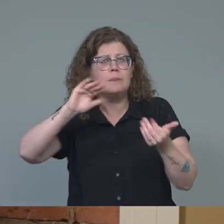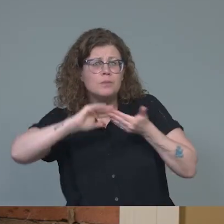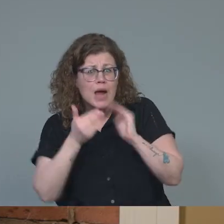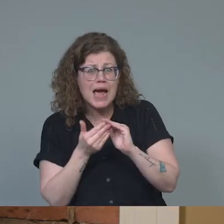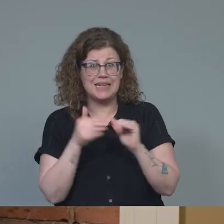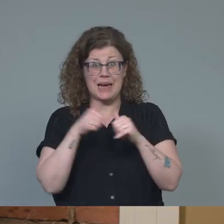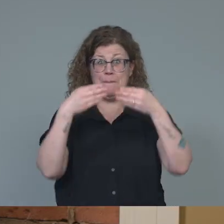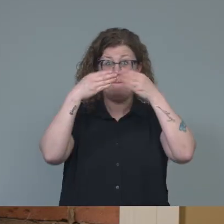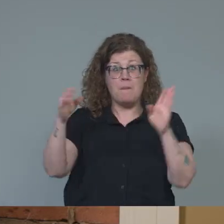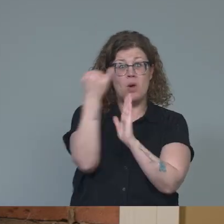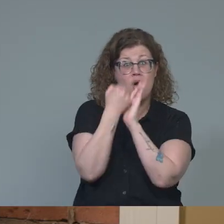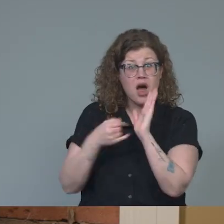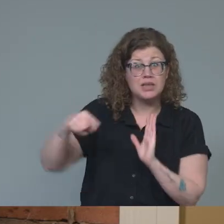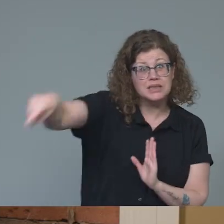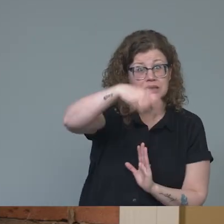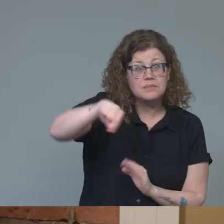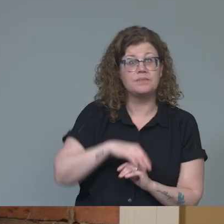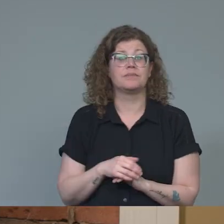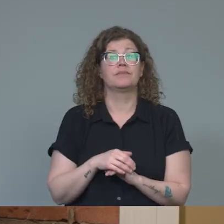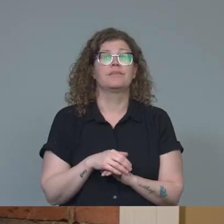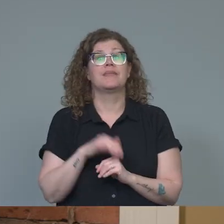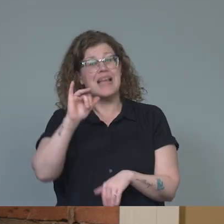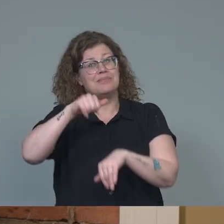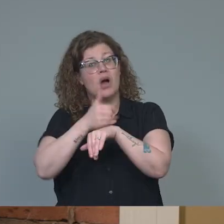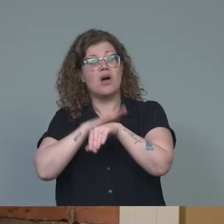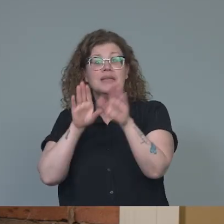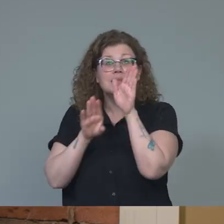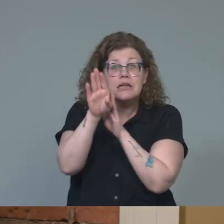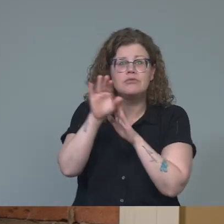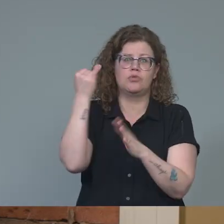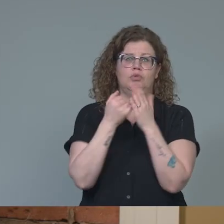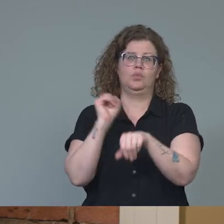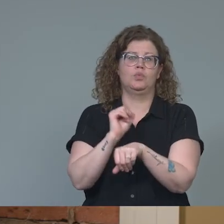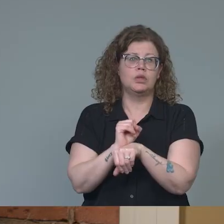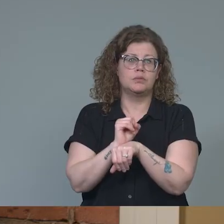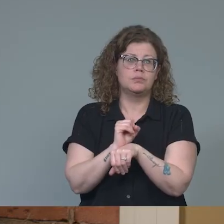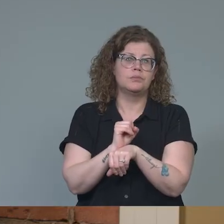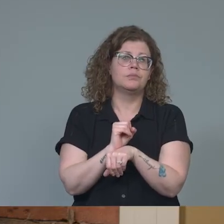the community in the actual public art process and the development of the artwork itself.